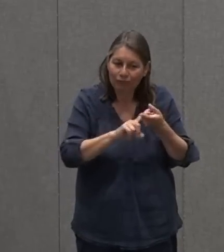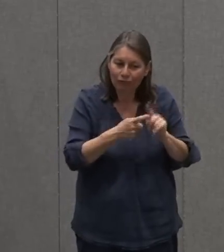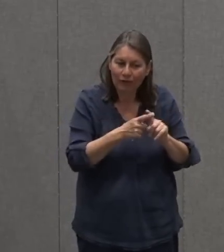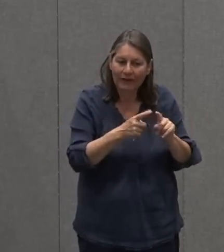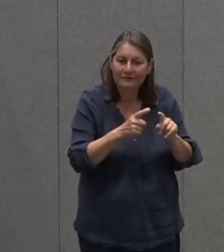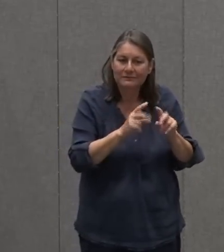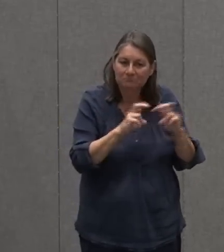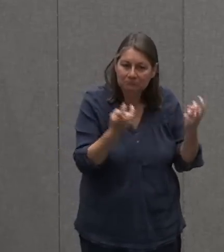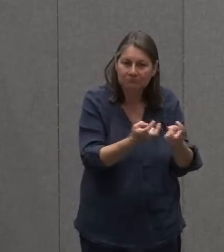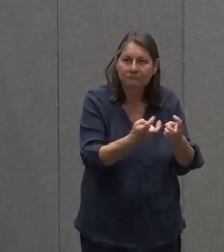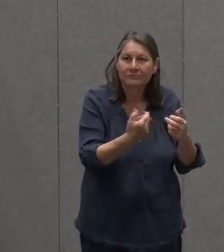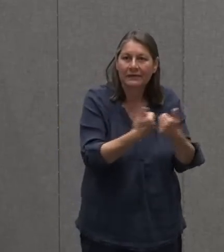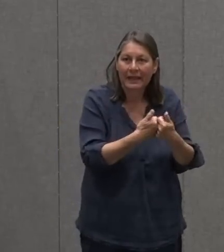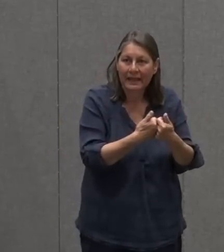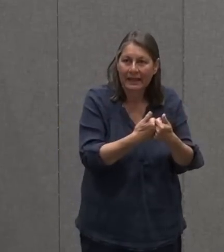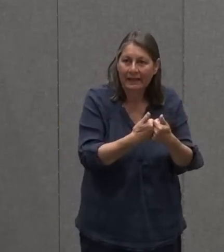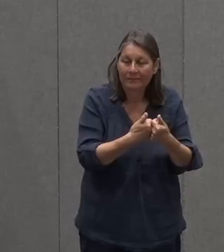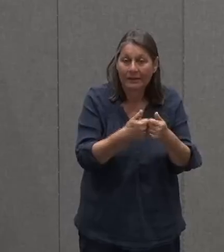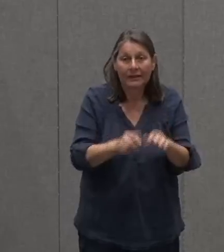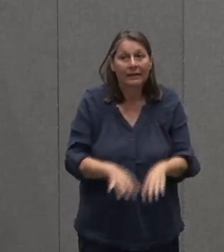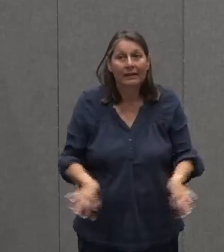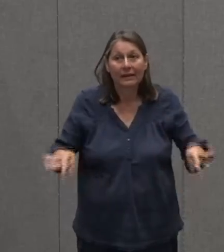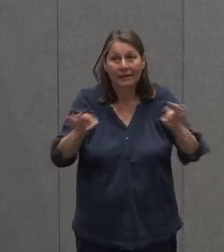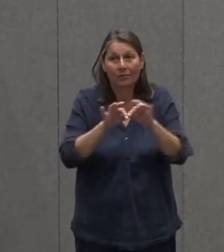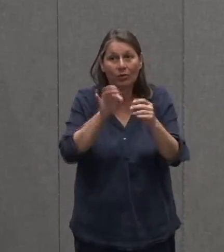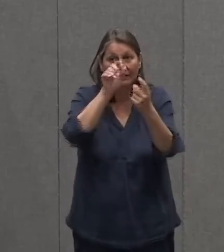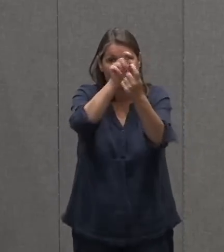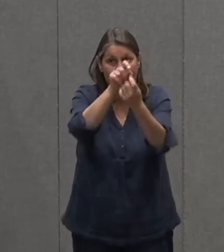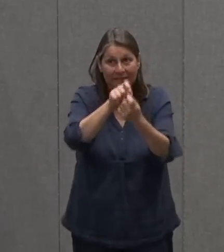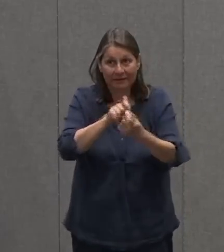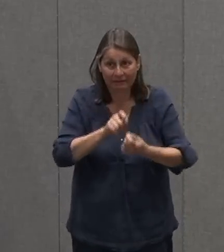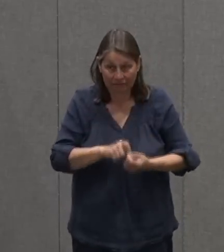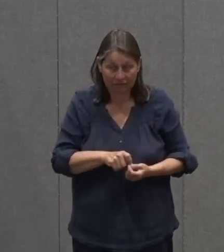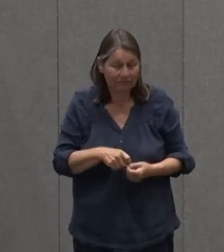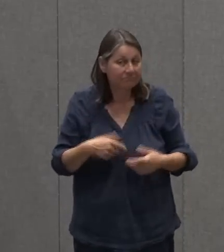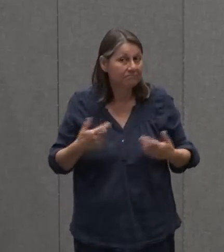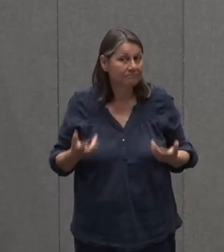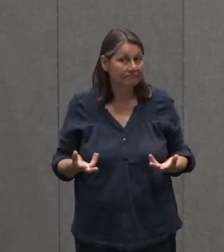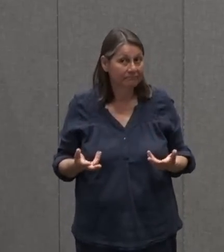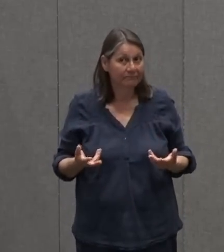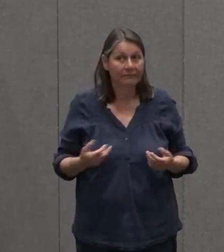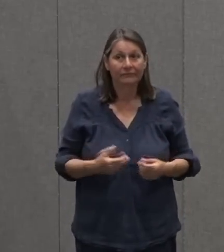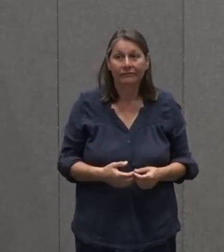Whatever important details that we need to know about this particular problem in order to solve this.